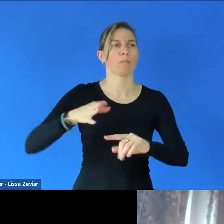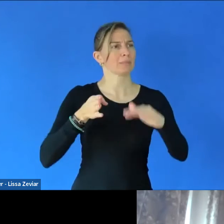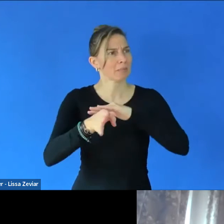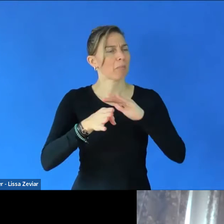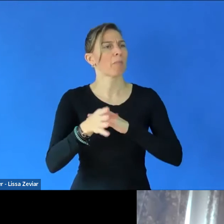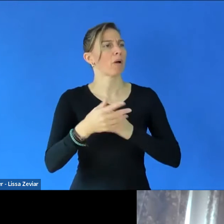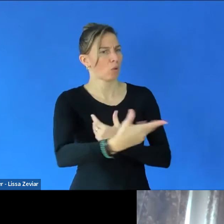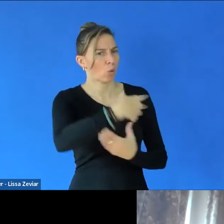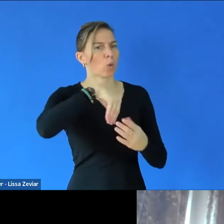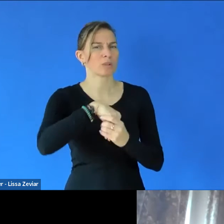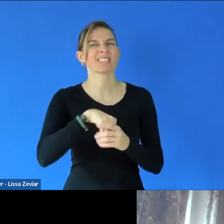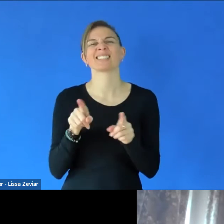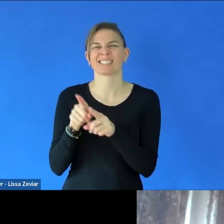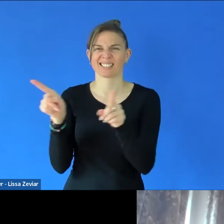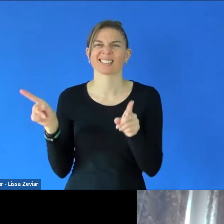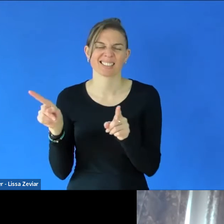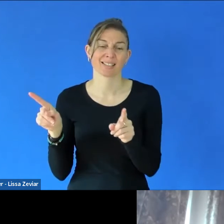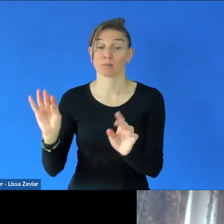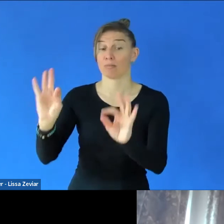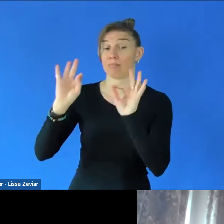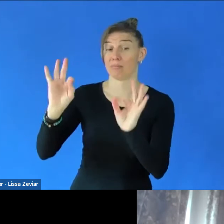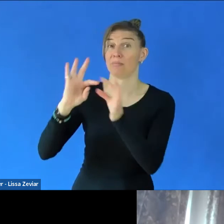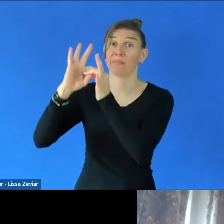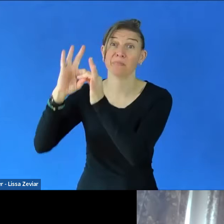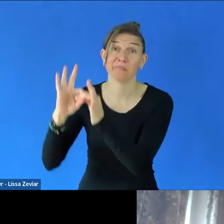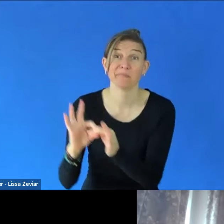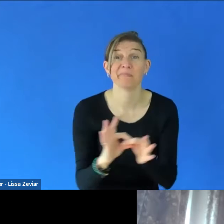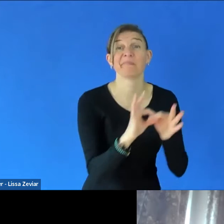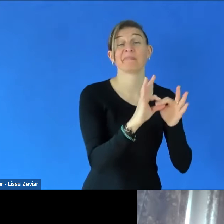This allows me to introduce the next guest.